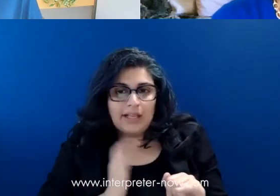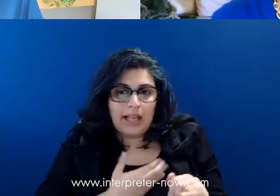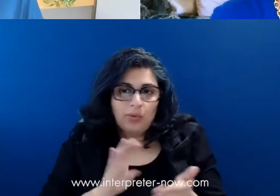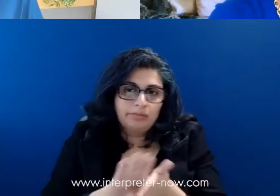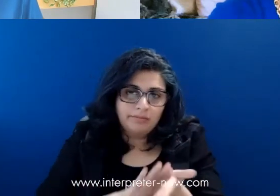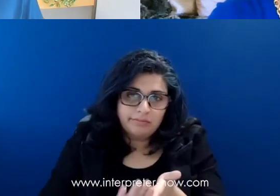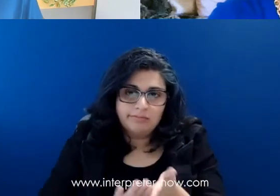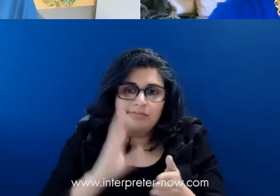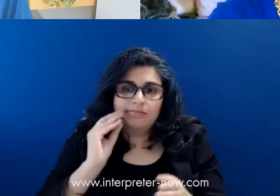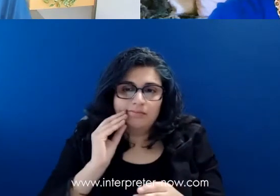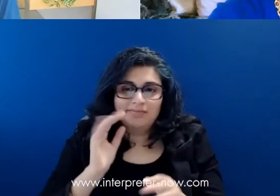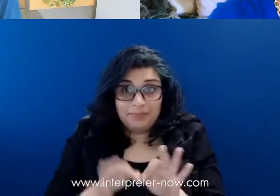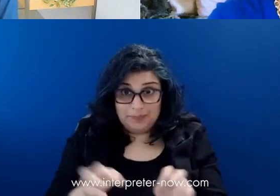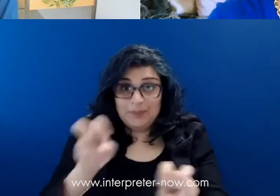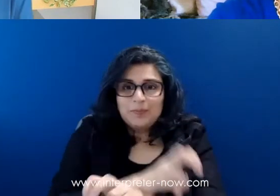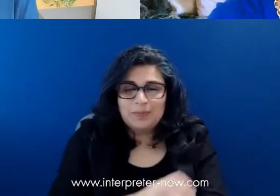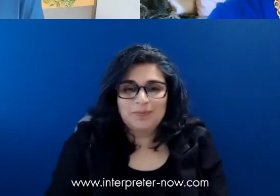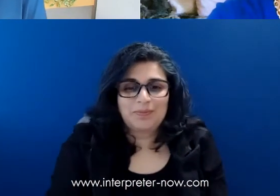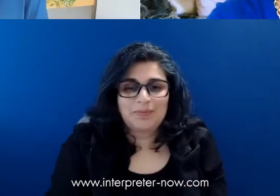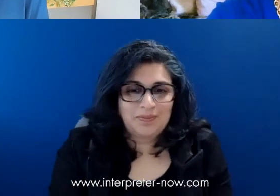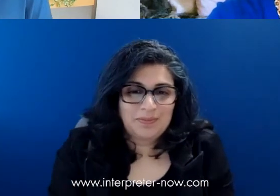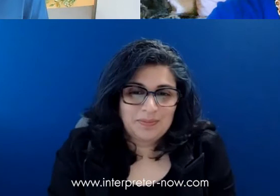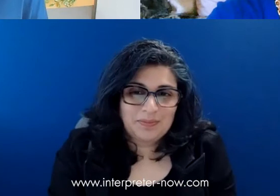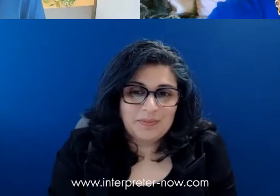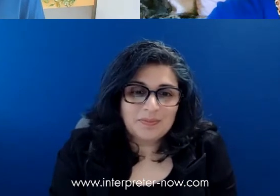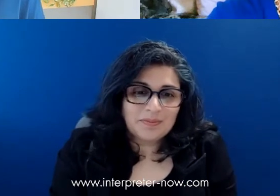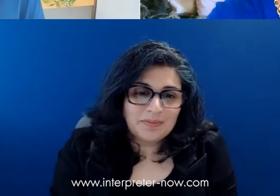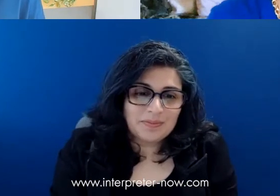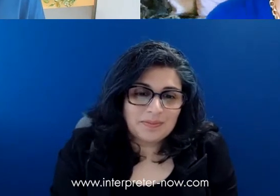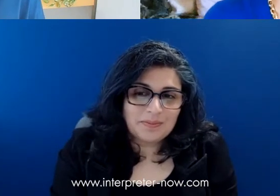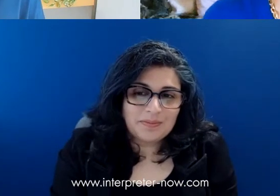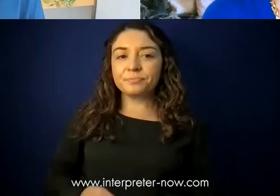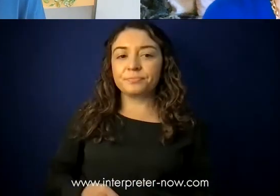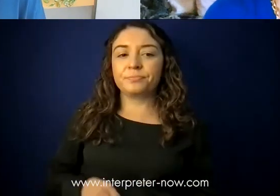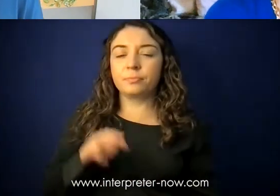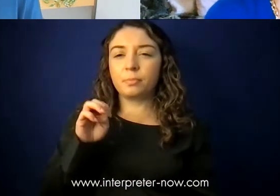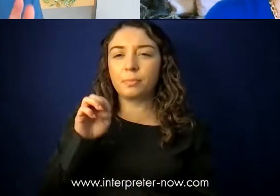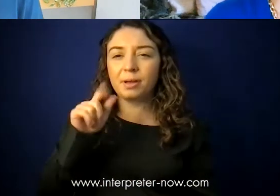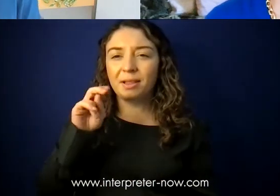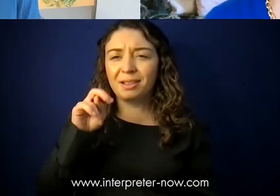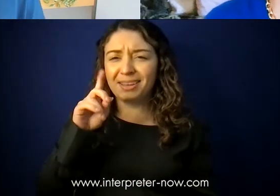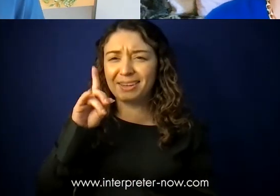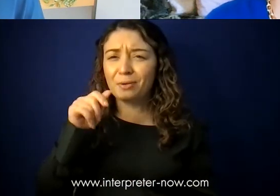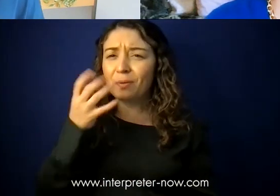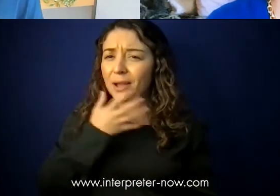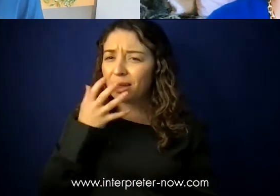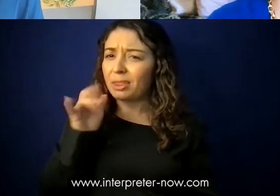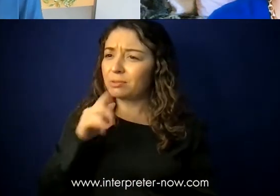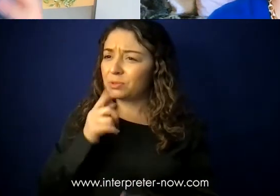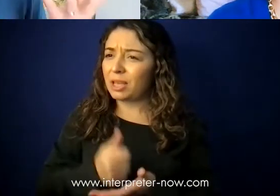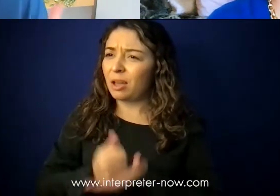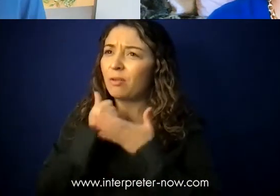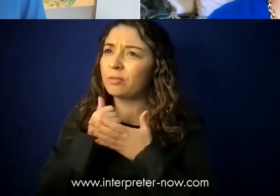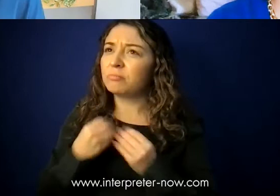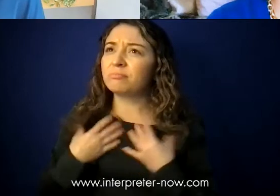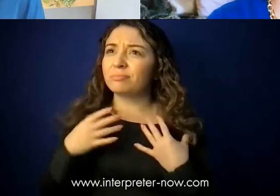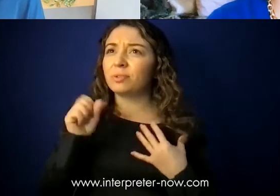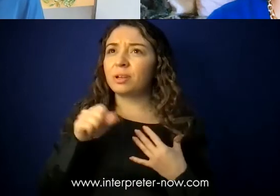That was super helpful and so important in all of the different situations that we've